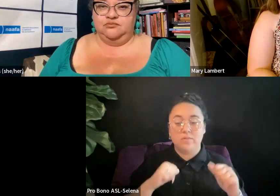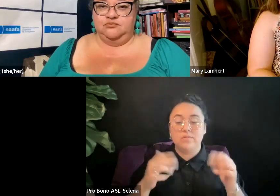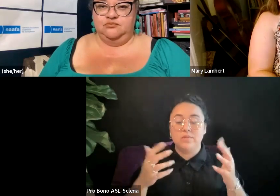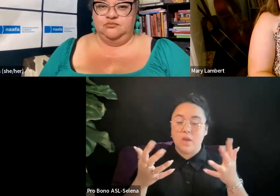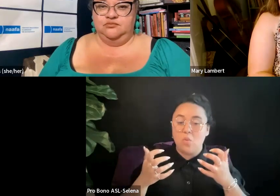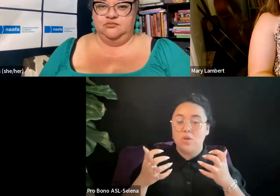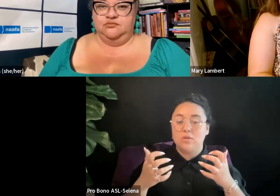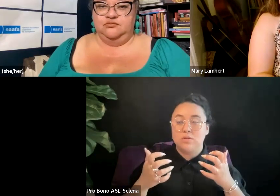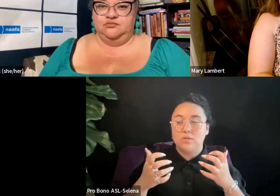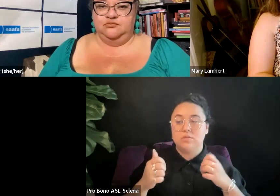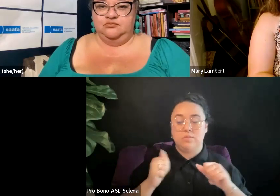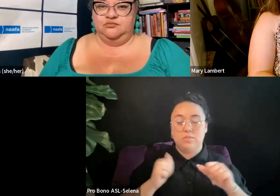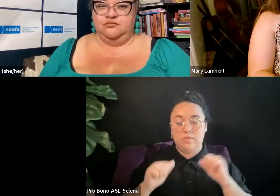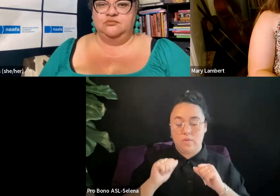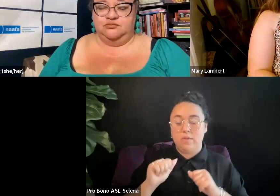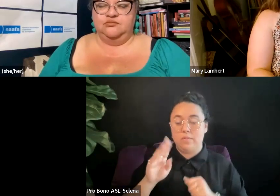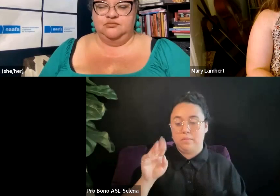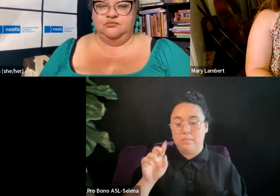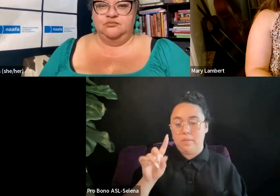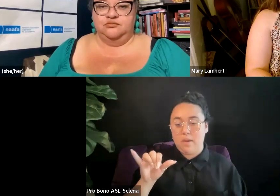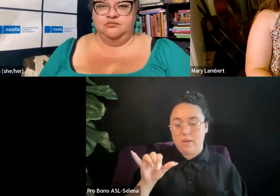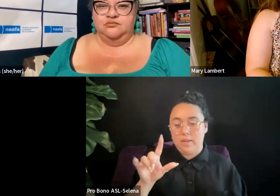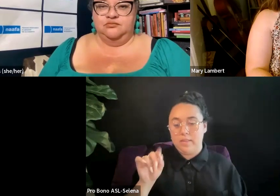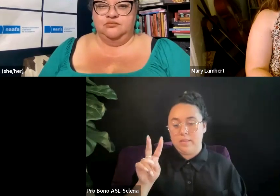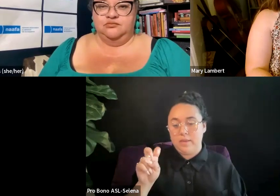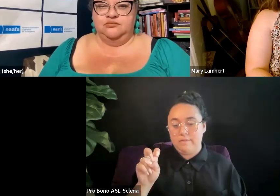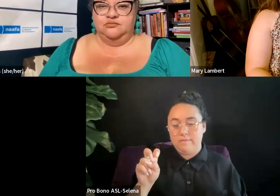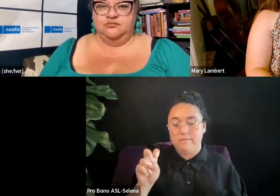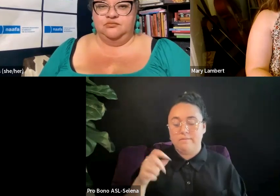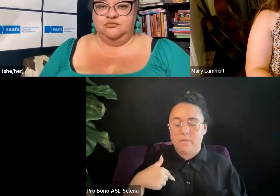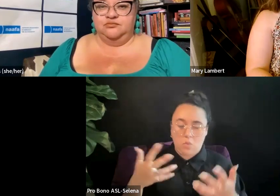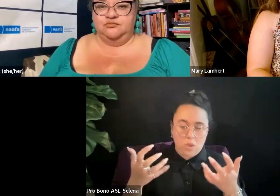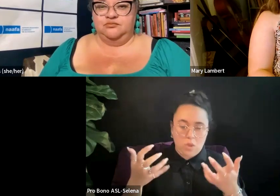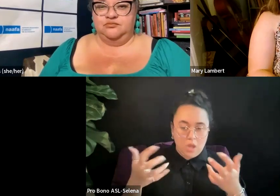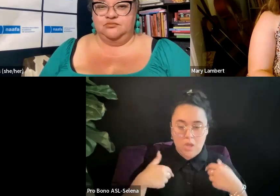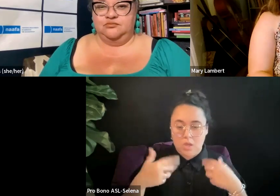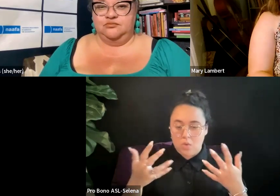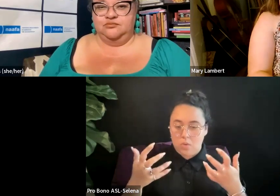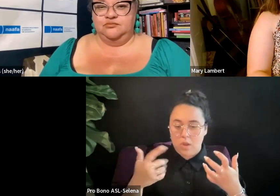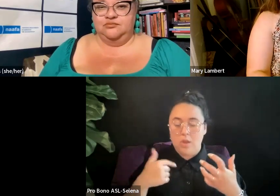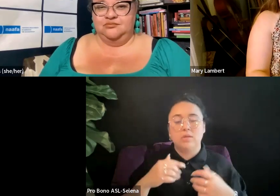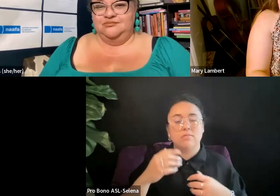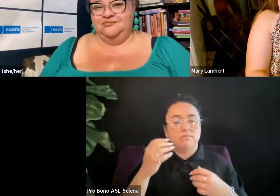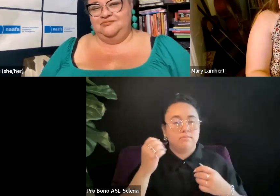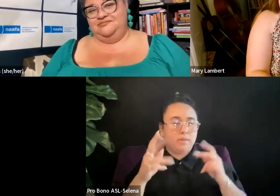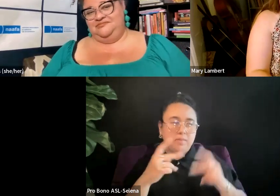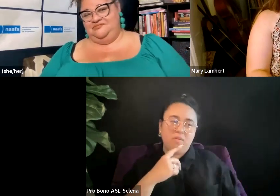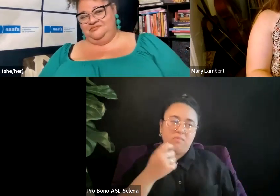I wanted to perform Body Love, and I would have pushed back a lot of the time, especially from the radio people.